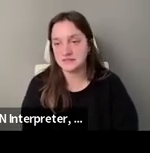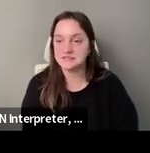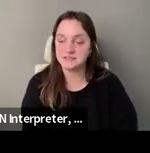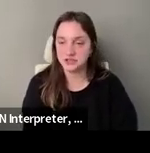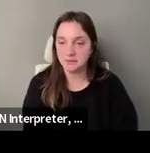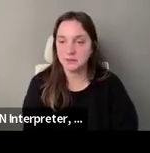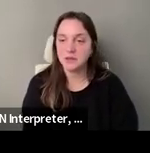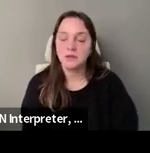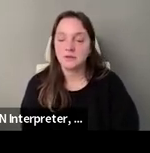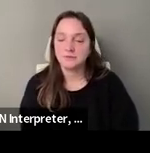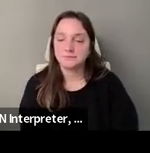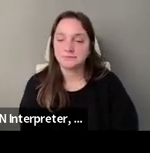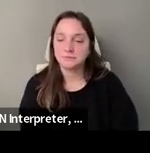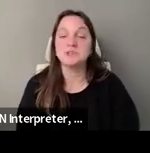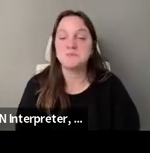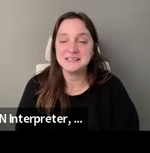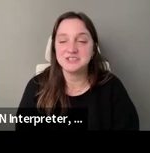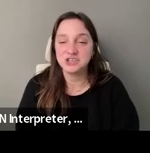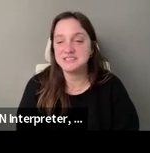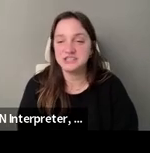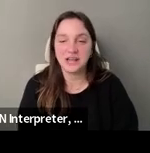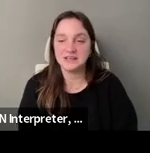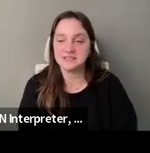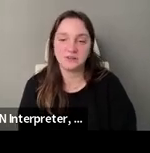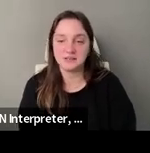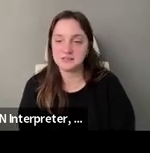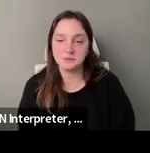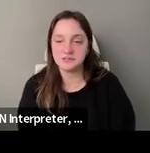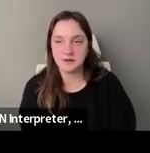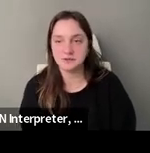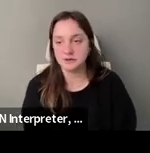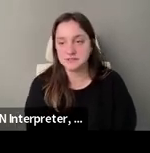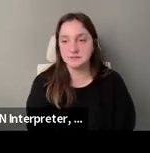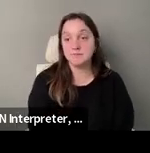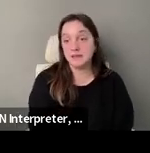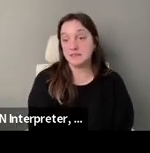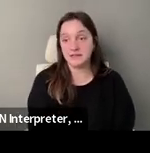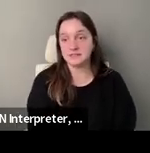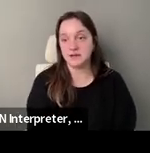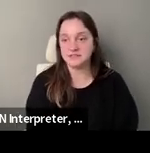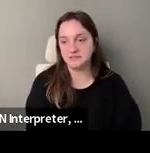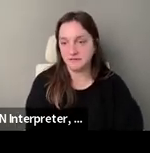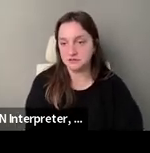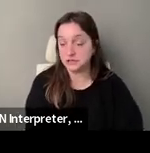Which meant just teaching ASL classes was not going to meet the needs of the deaf refugee